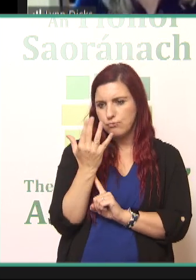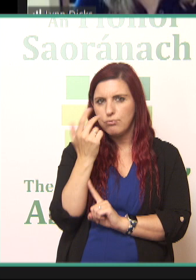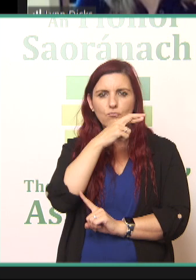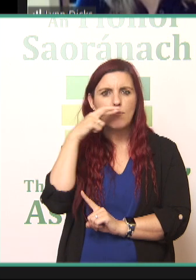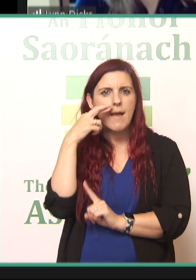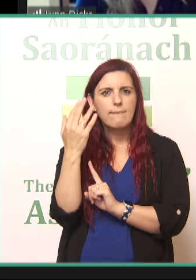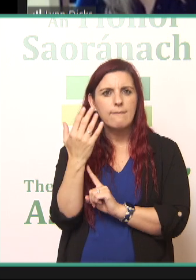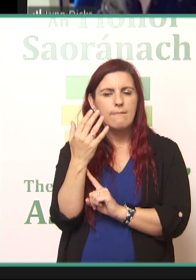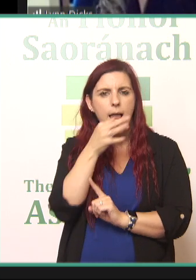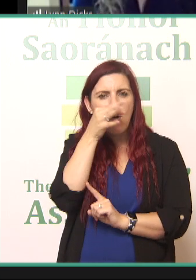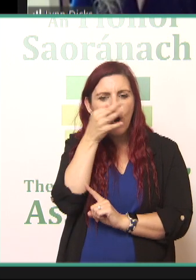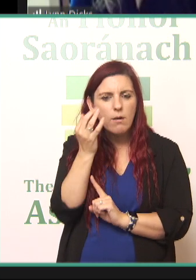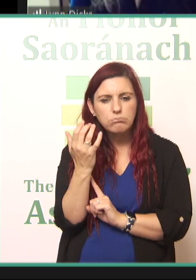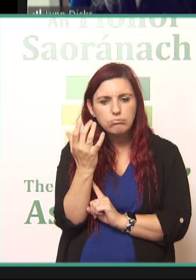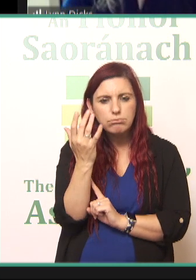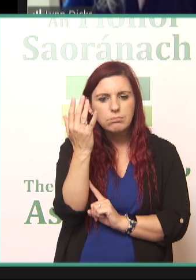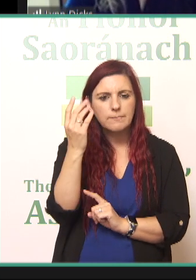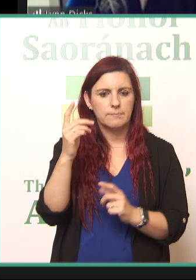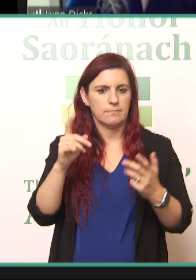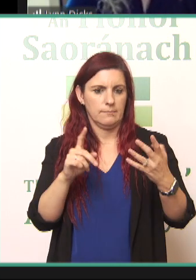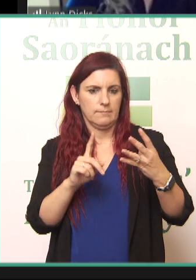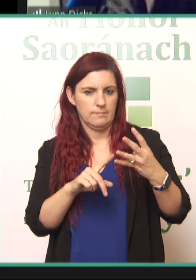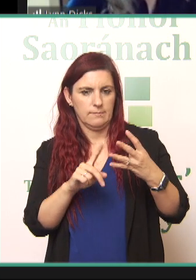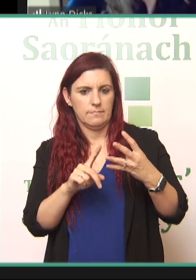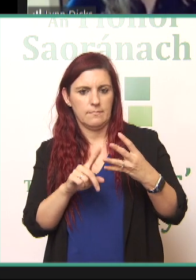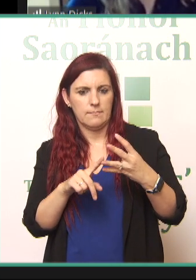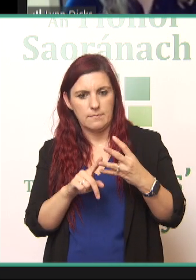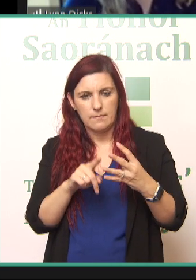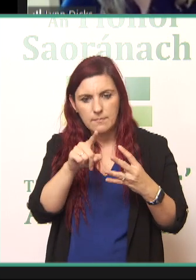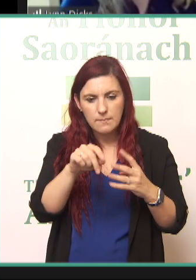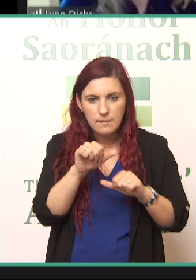the top of them and then also in these Farms we we find species which are globally at risk